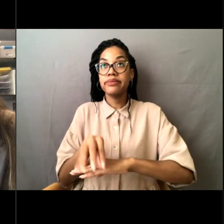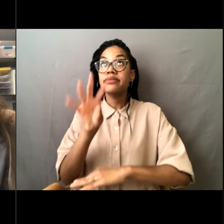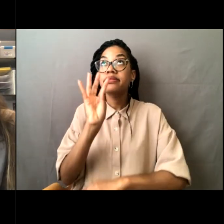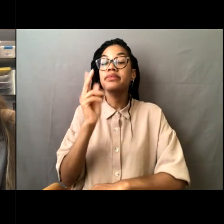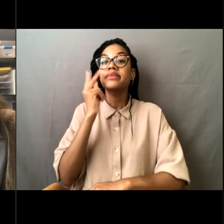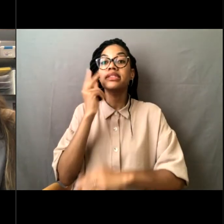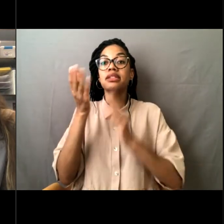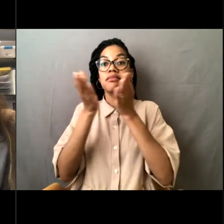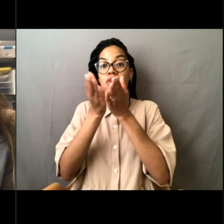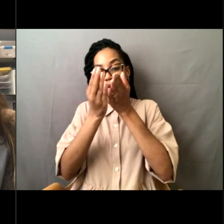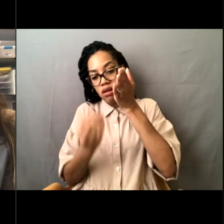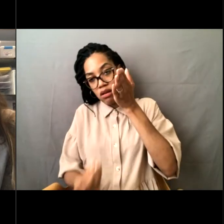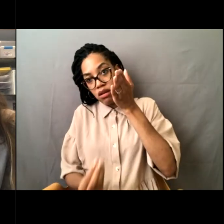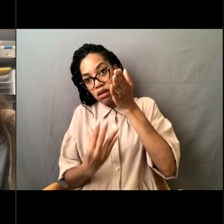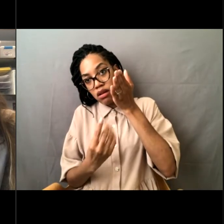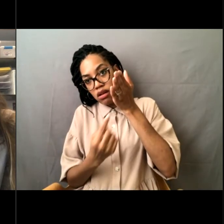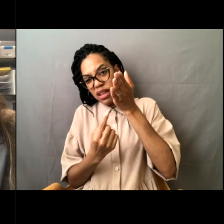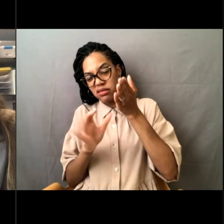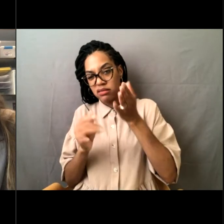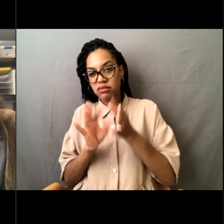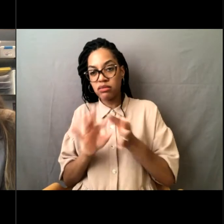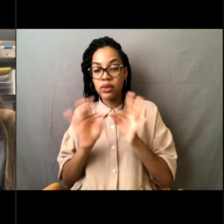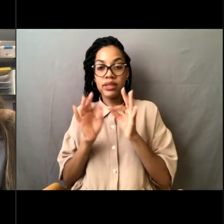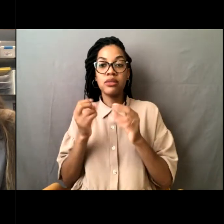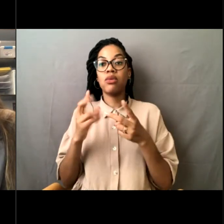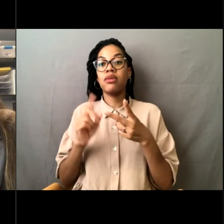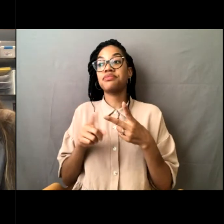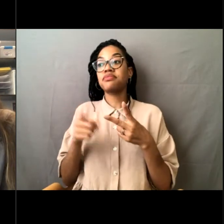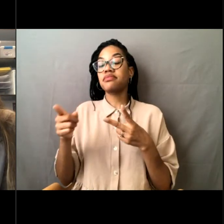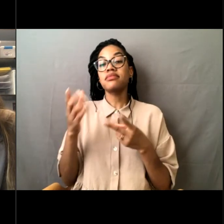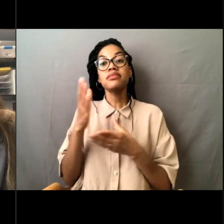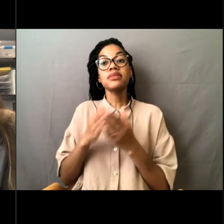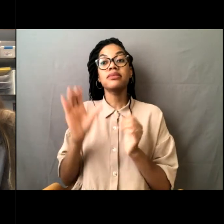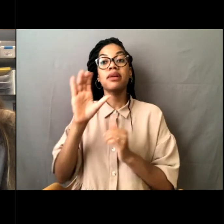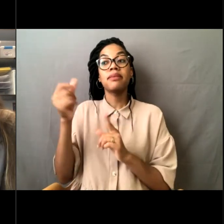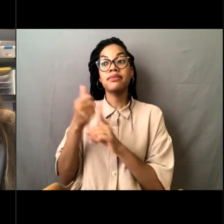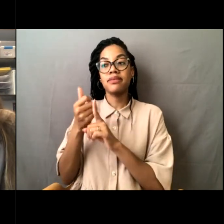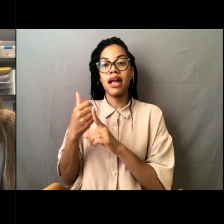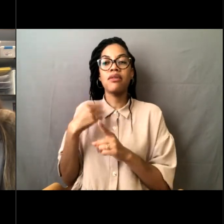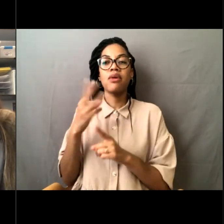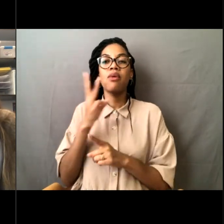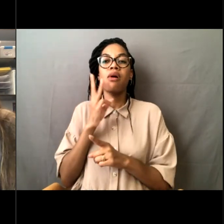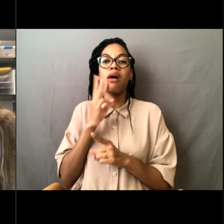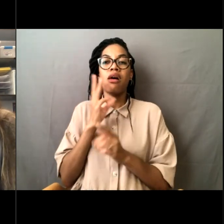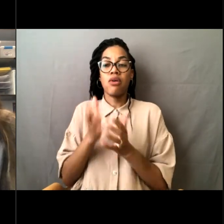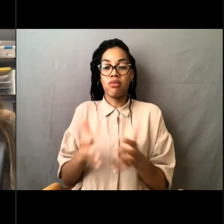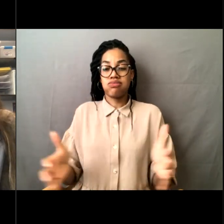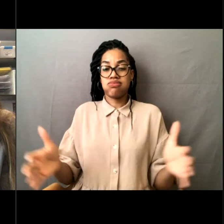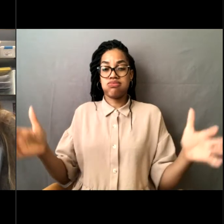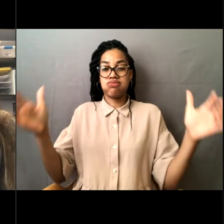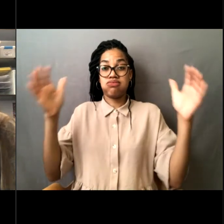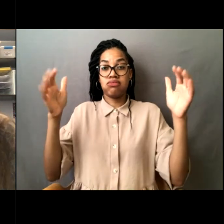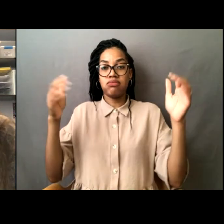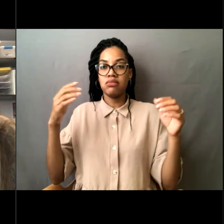to investigate large tanks that hold water, or infrastructure, pipes and things like that. You can send ROVs into it.